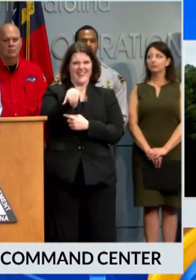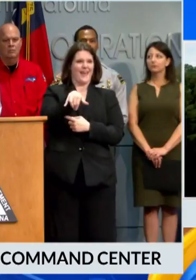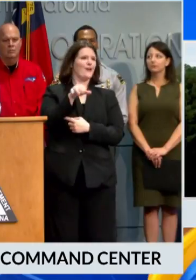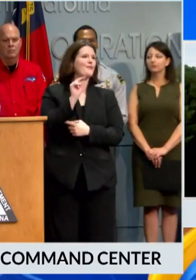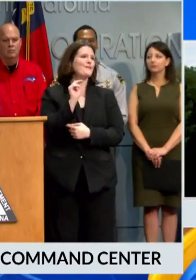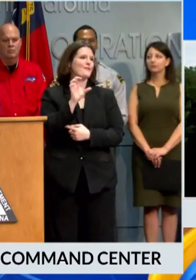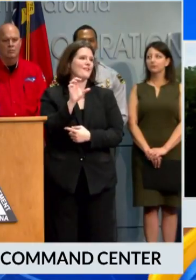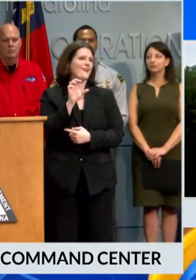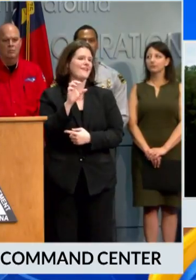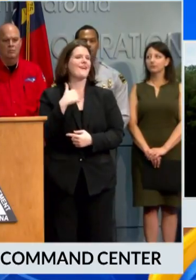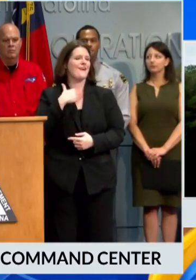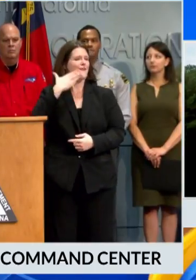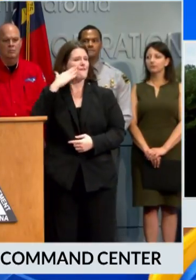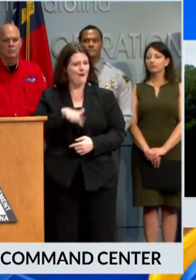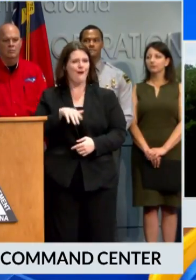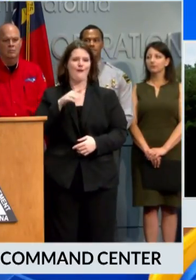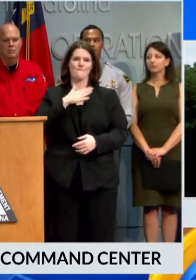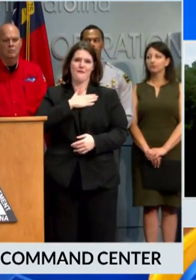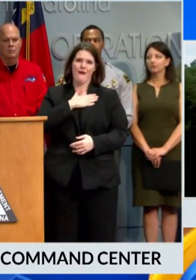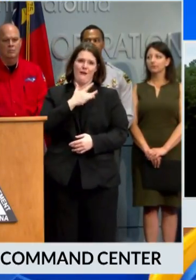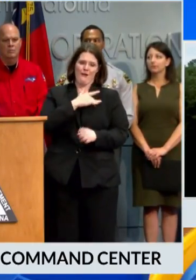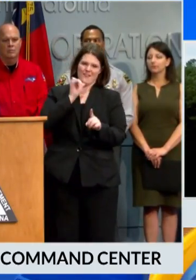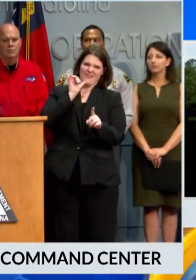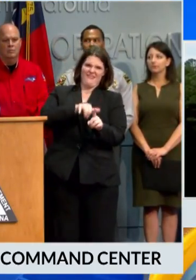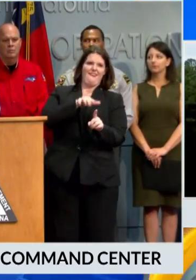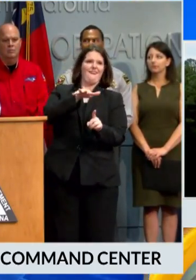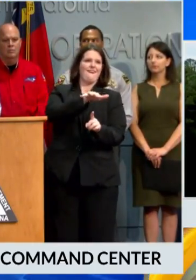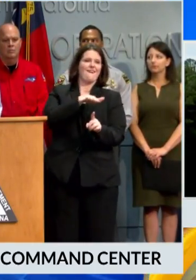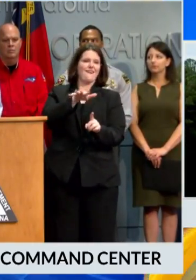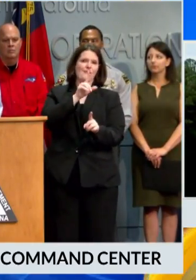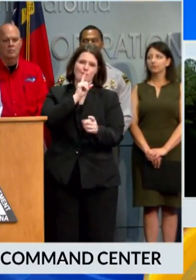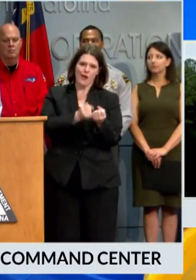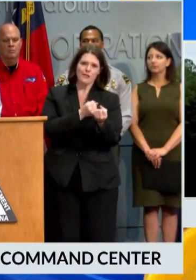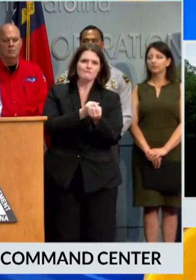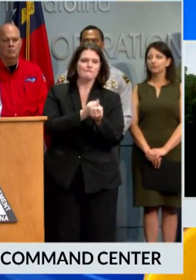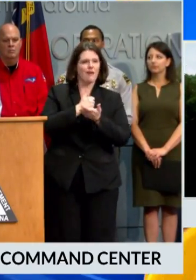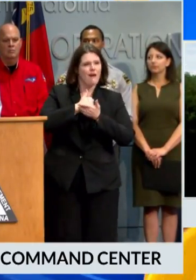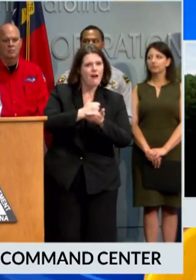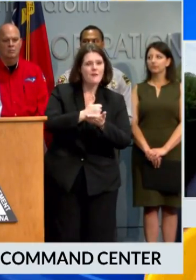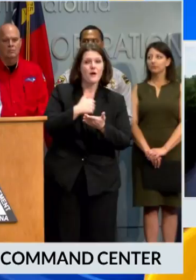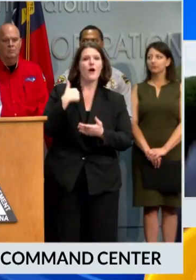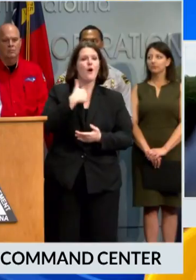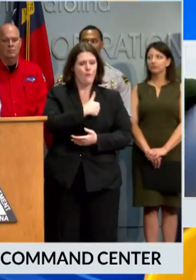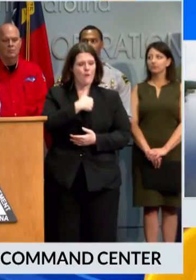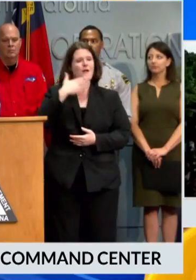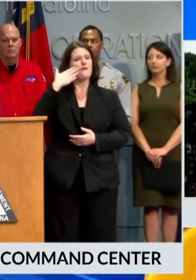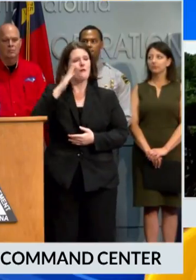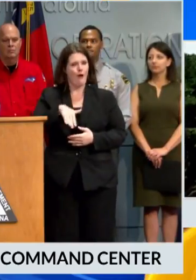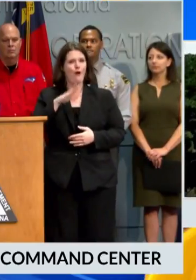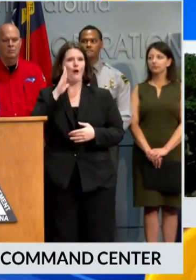AND PEOPLE OF FAITH STEPPING UP TO DO THEIR PART. THIS IS THE NORTH CAROLINA THAT